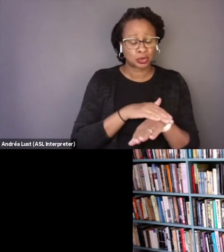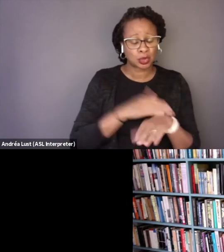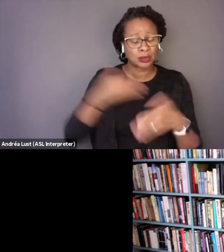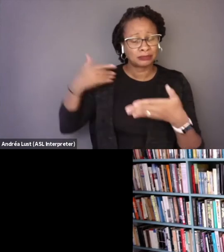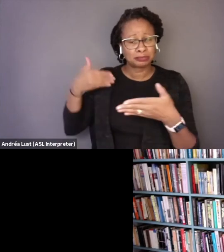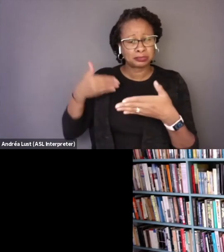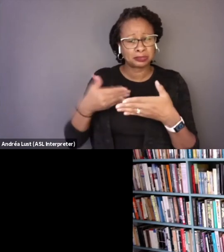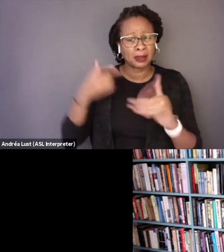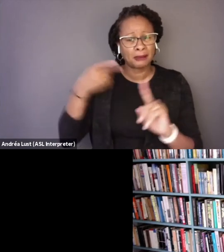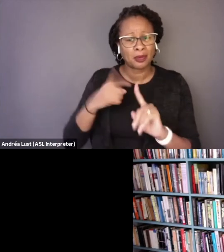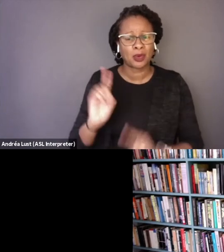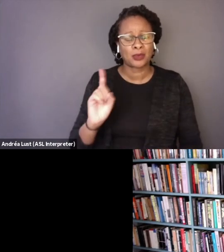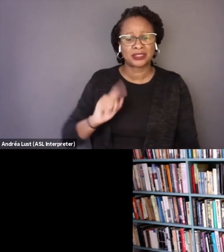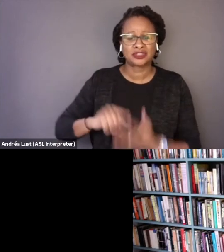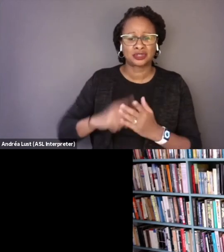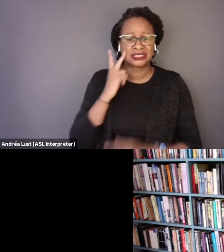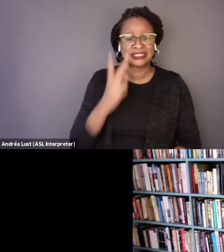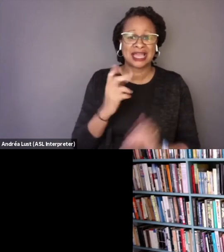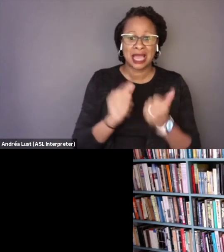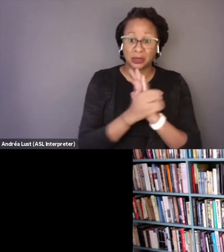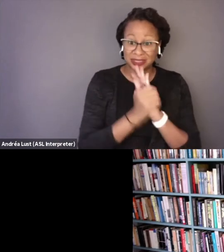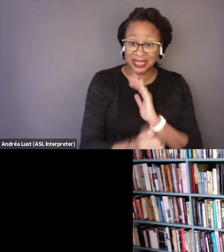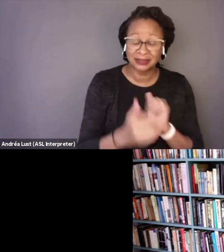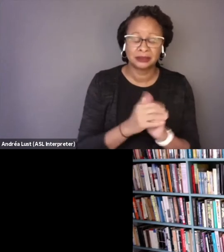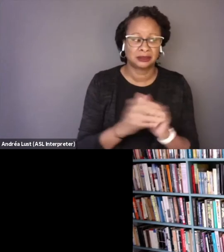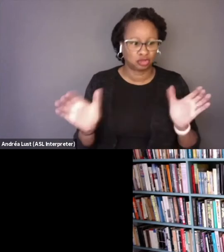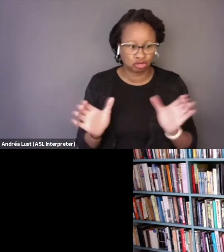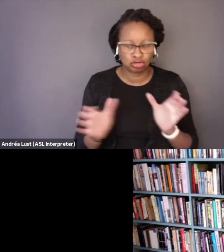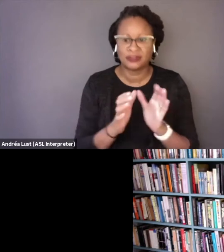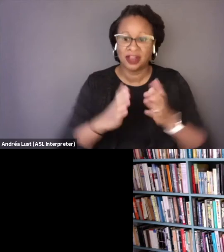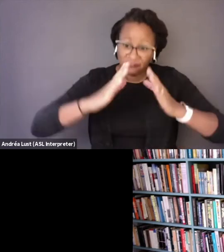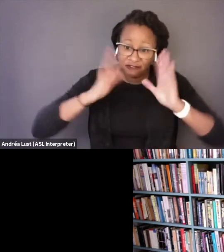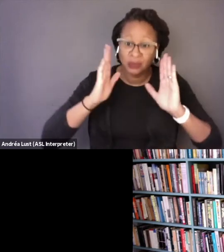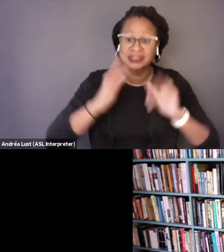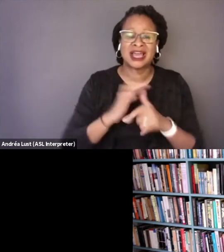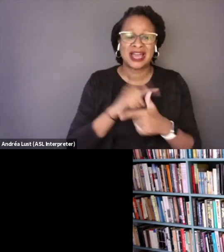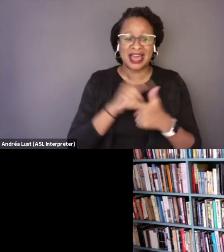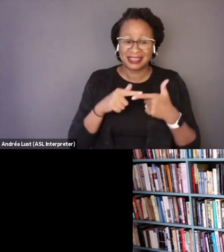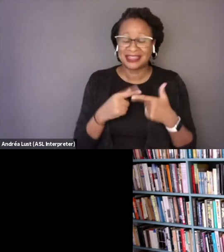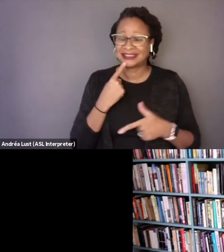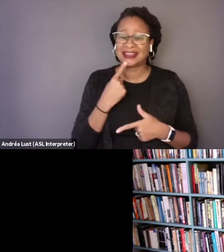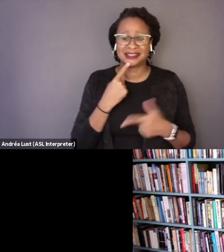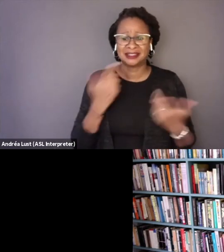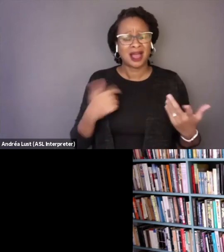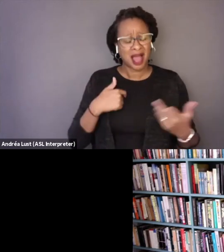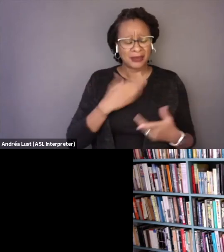where we've seen how talented he was and how driven he was. And then suddenly he says "I was a bad husband and father,"